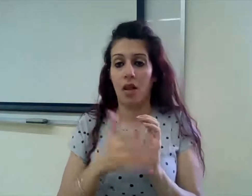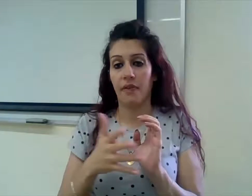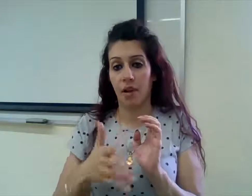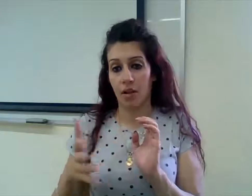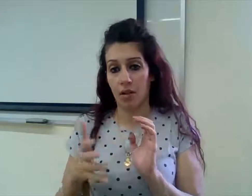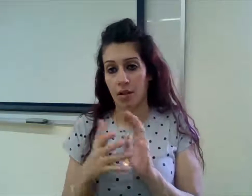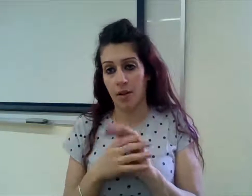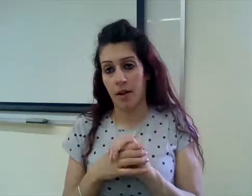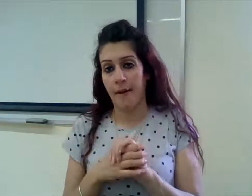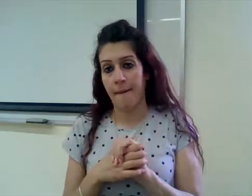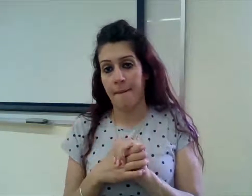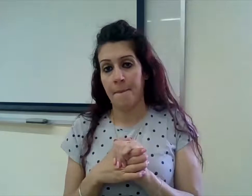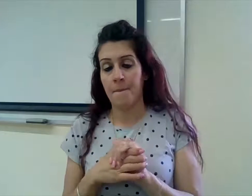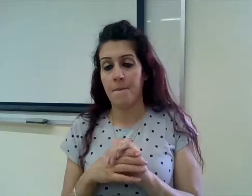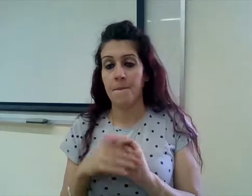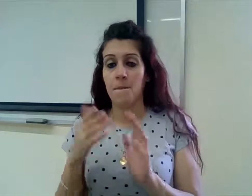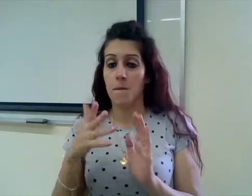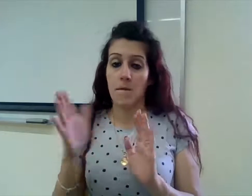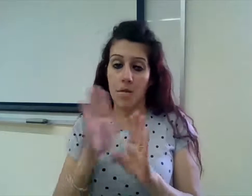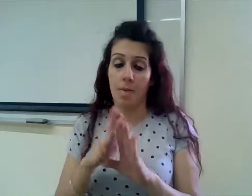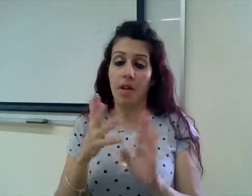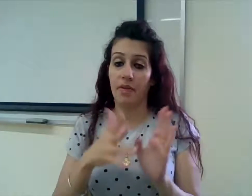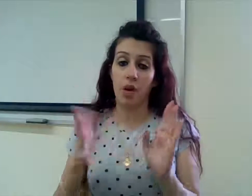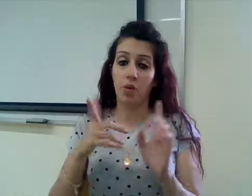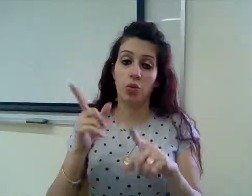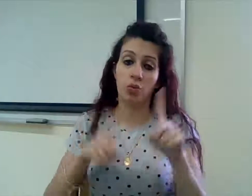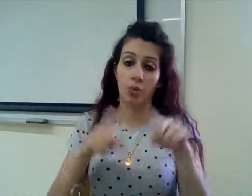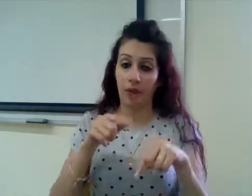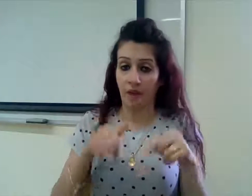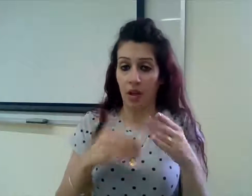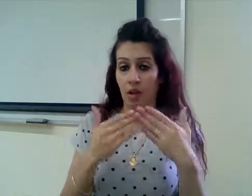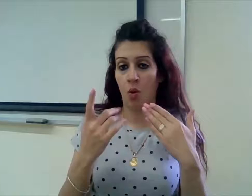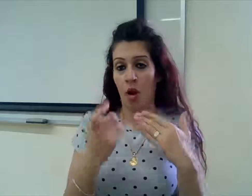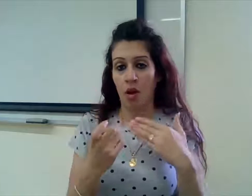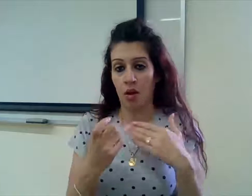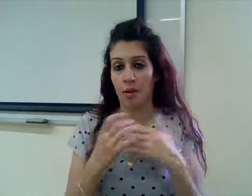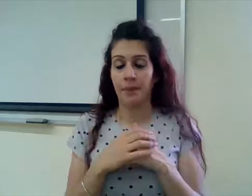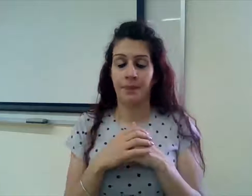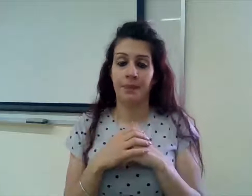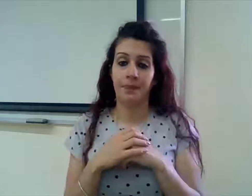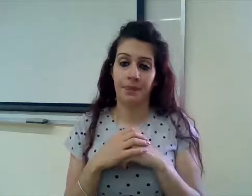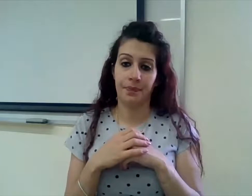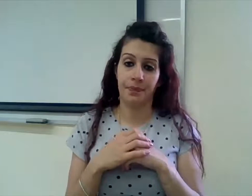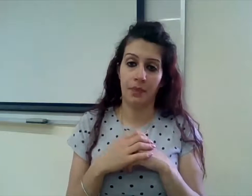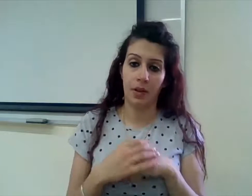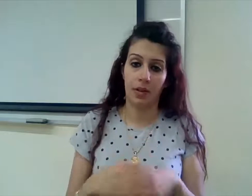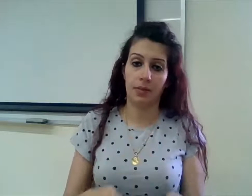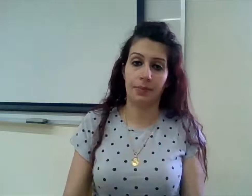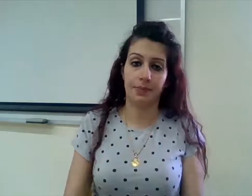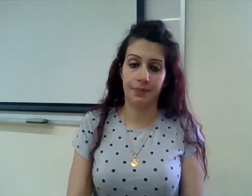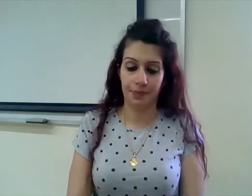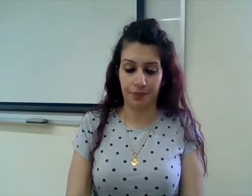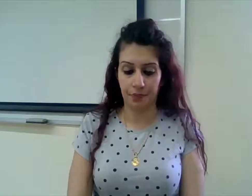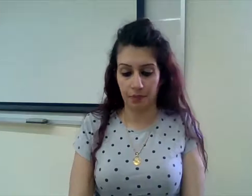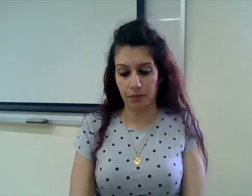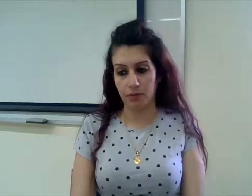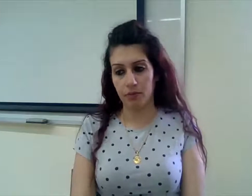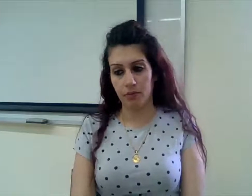Creative Commons license making the content more easier for use in